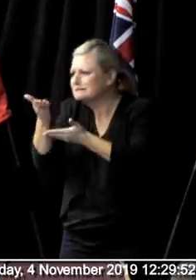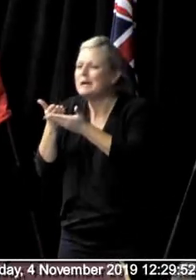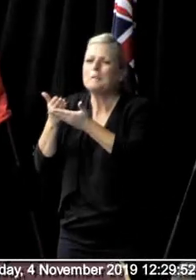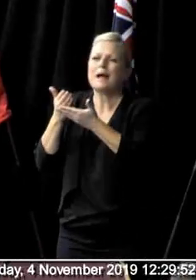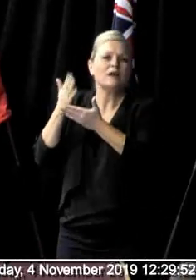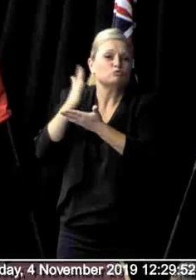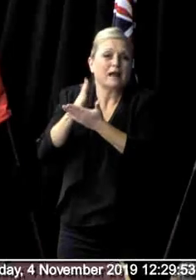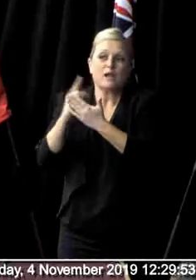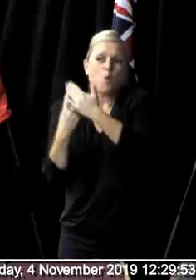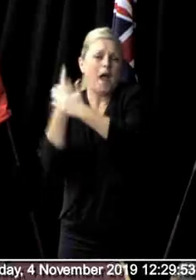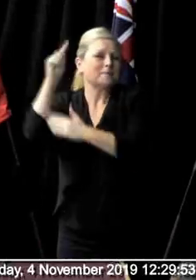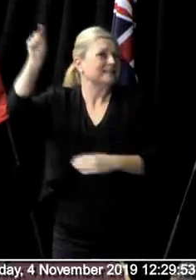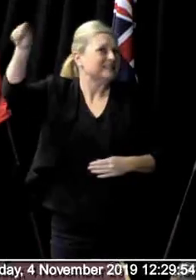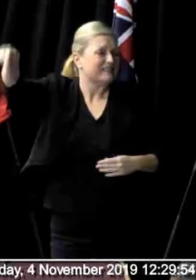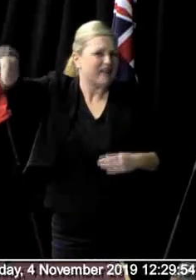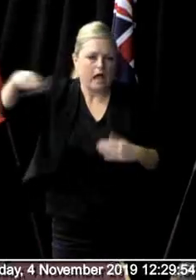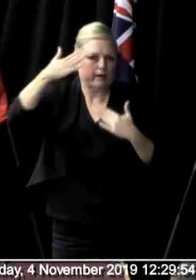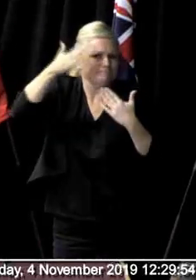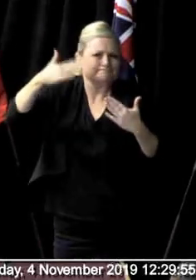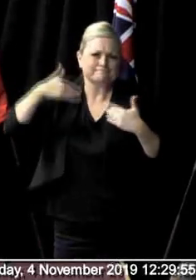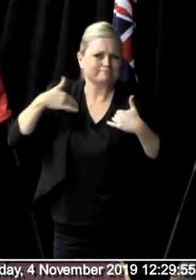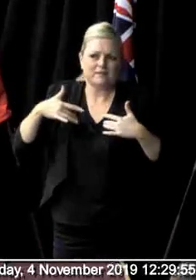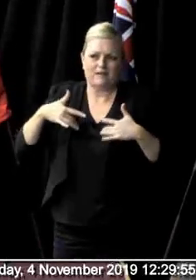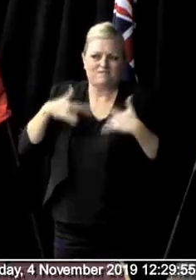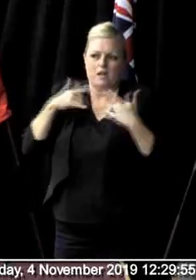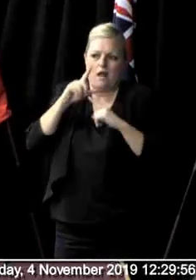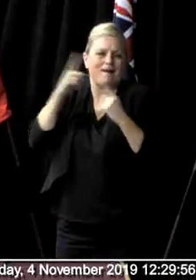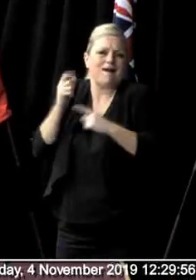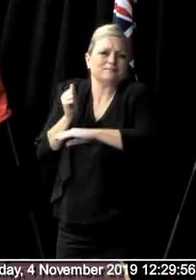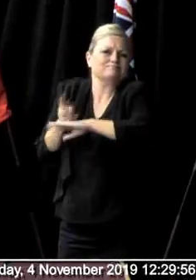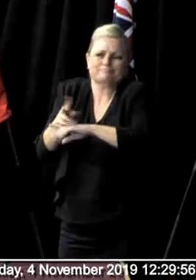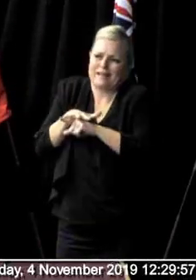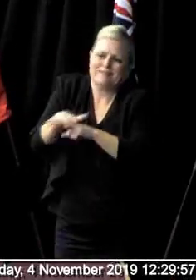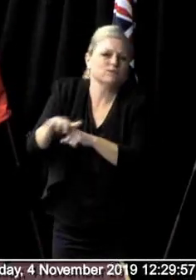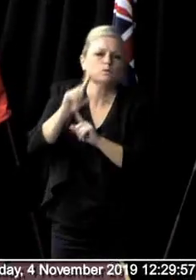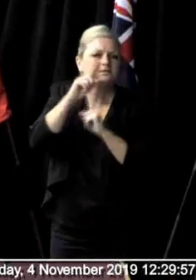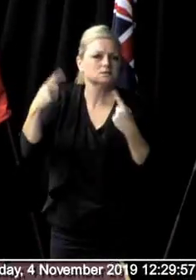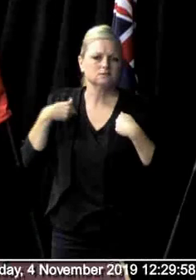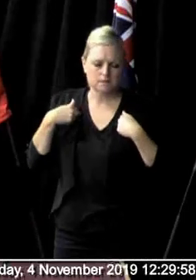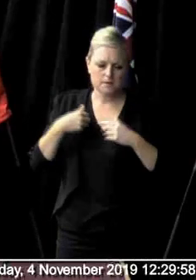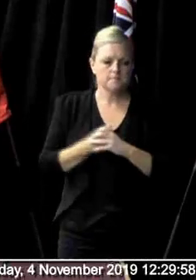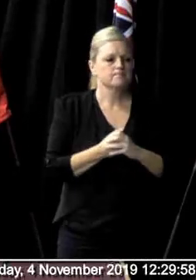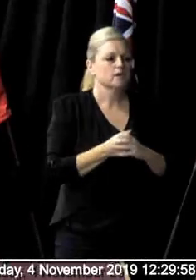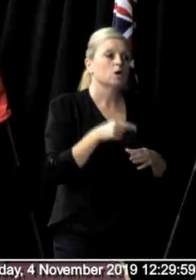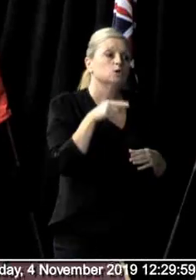You’ve spoken about the impacts of – on your daughter of these events at school.